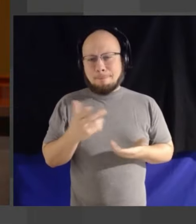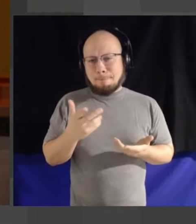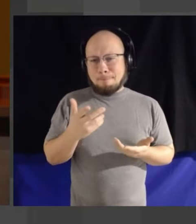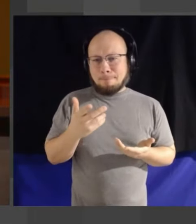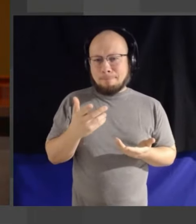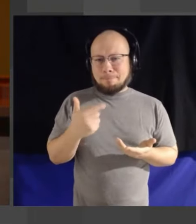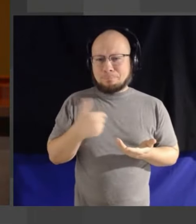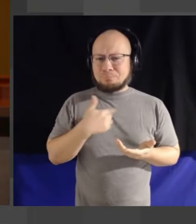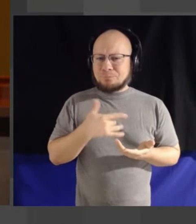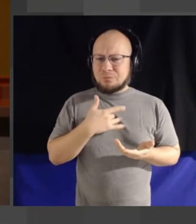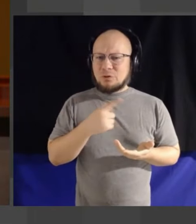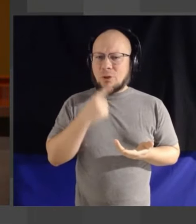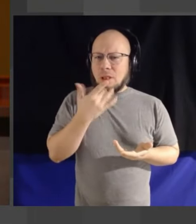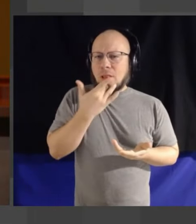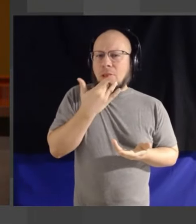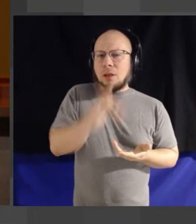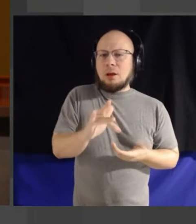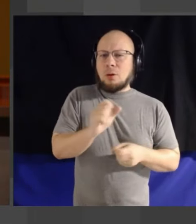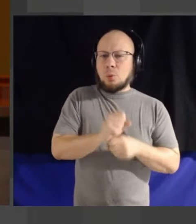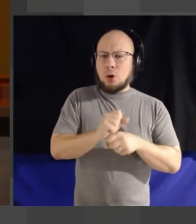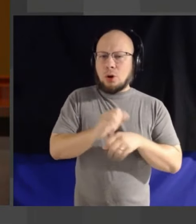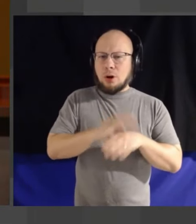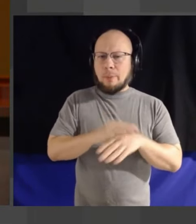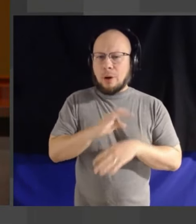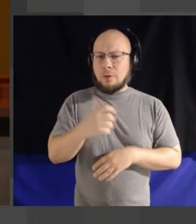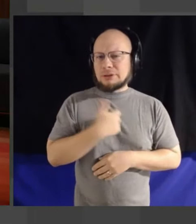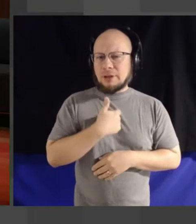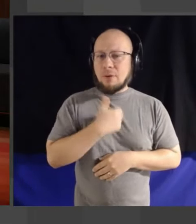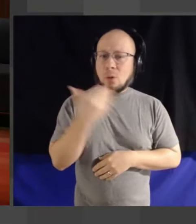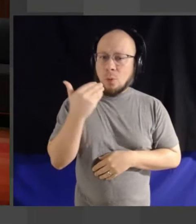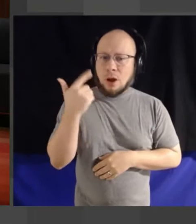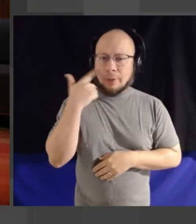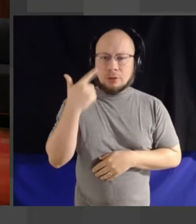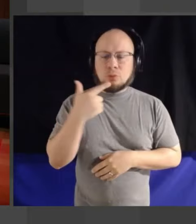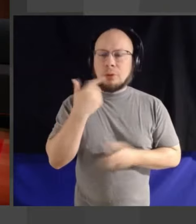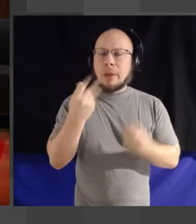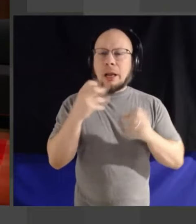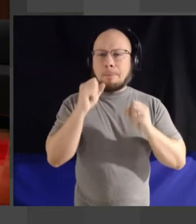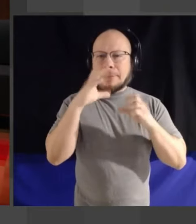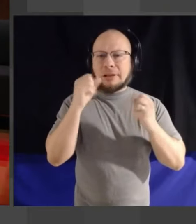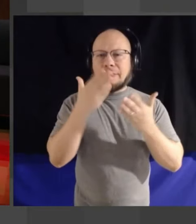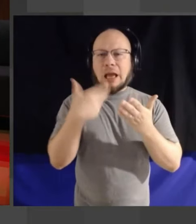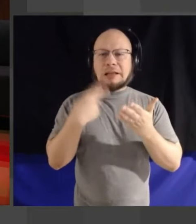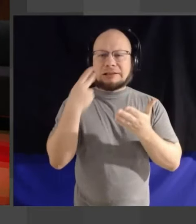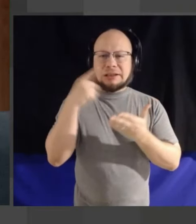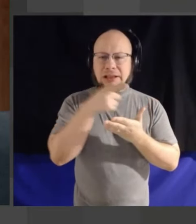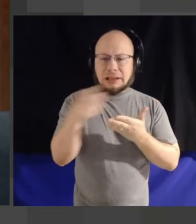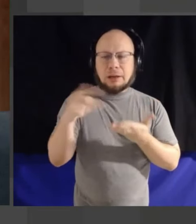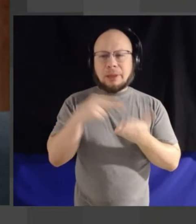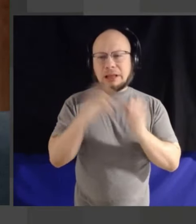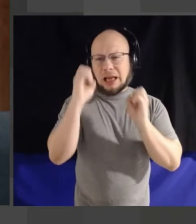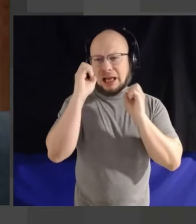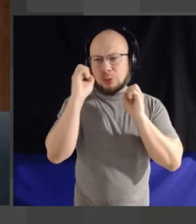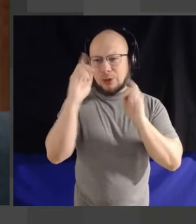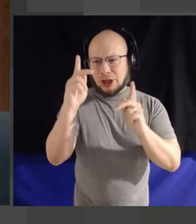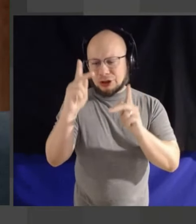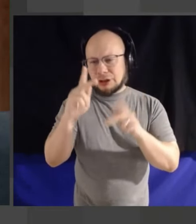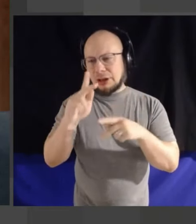YOU'RE INTERVIEWING ME NOW. I THINK I FEEL SO PRIVILEGED TO WORK ON MINECRAFT BECAUSE OF ALL